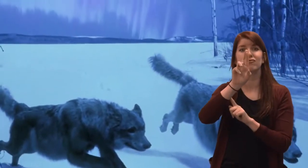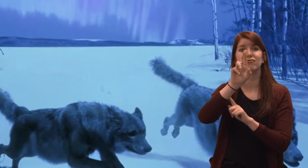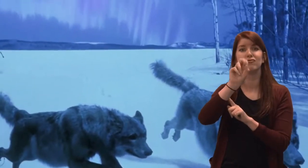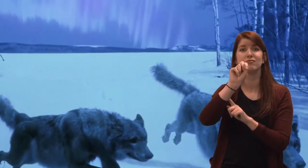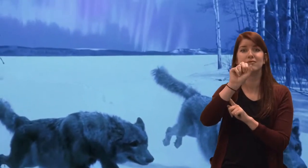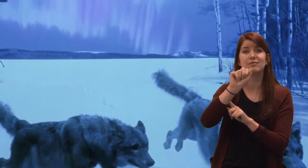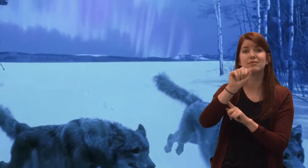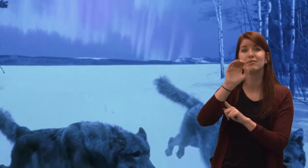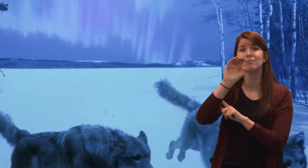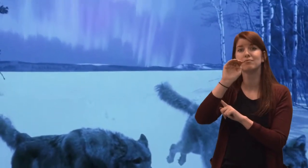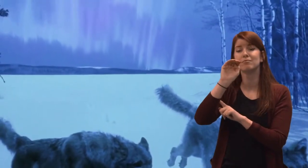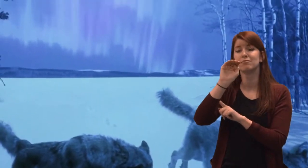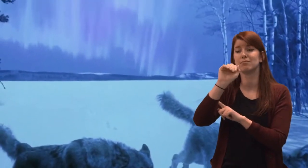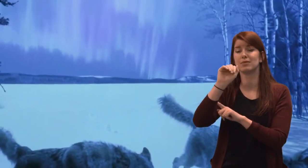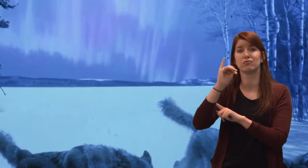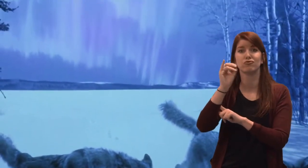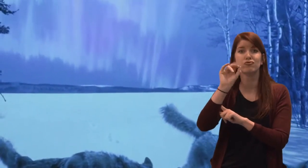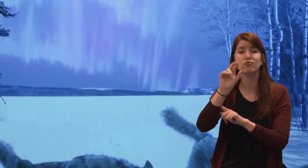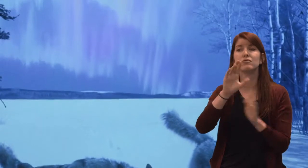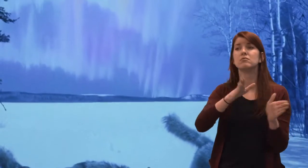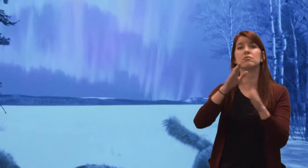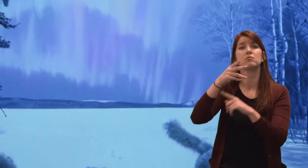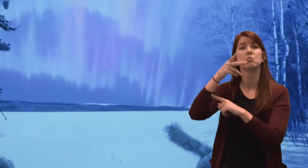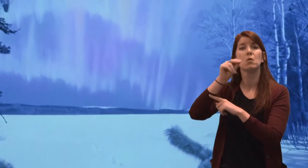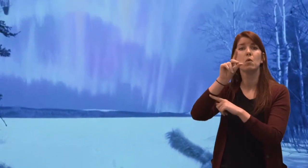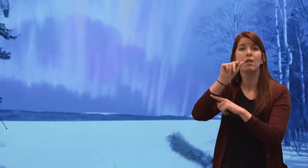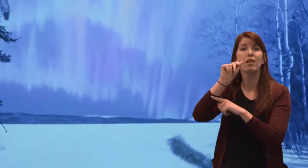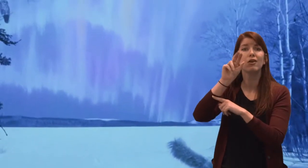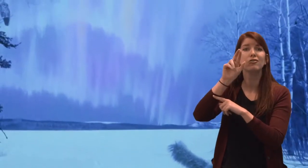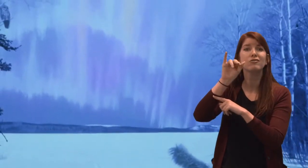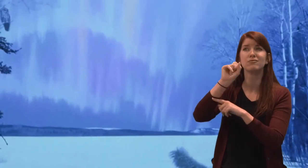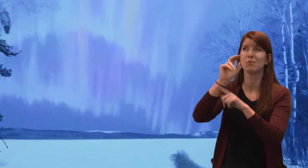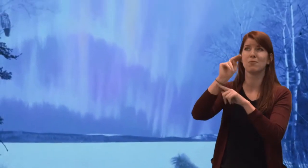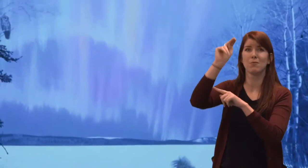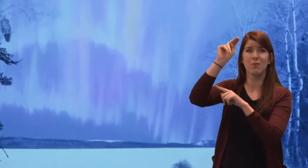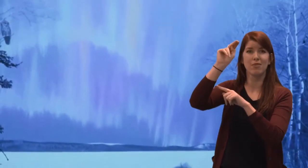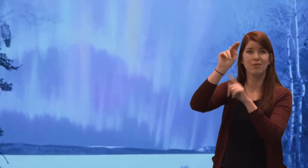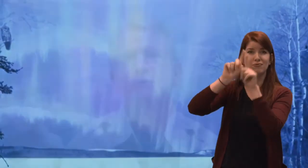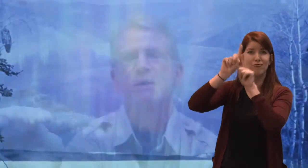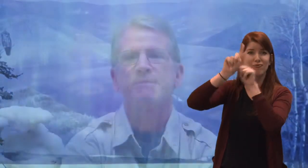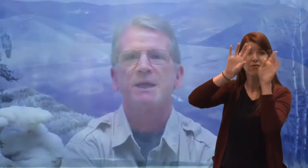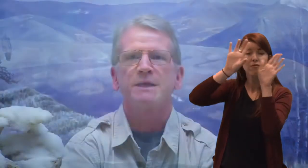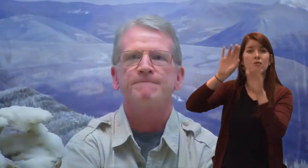the North Star, with the beautiful feature of Aurora Borealis in the background painting.